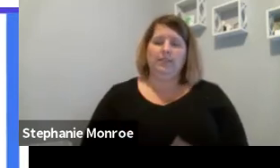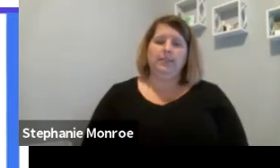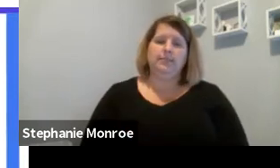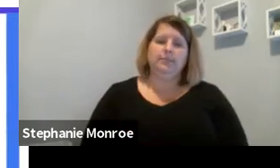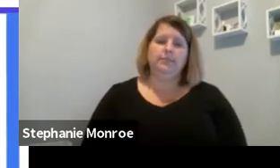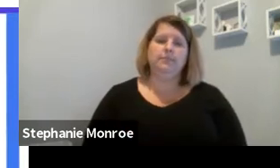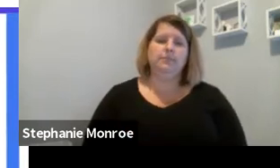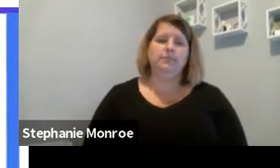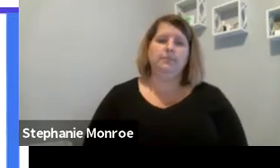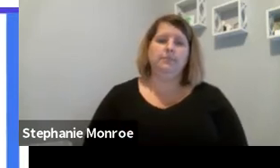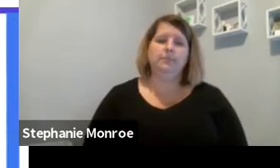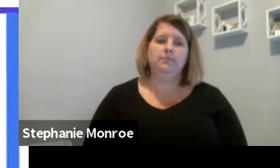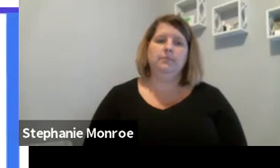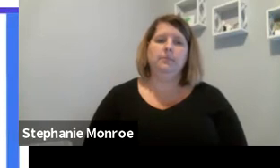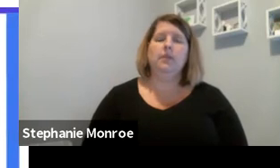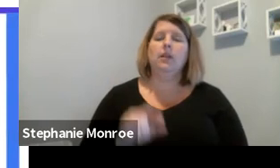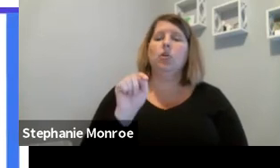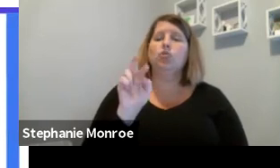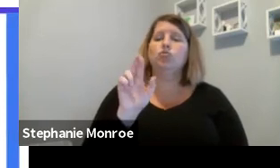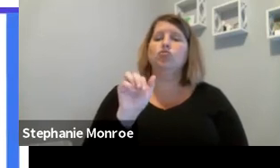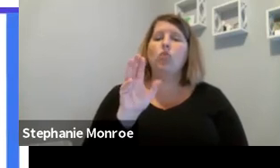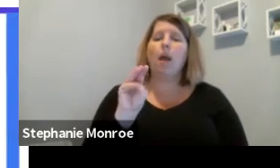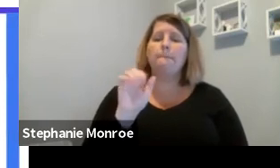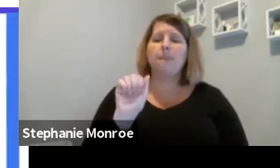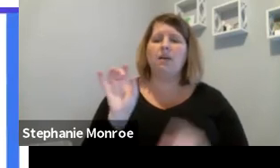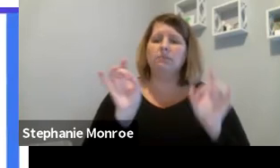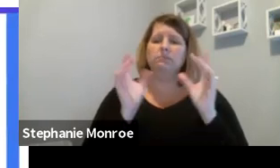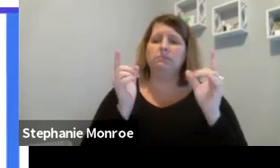Trauma-informed services, what is it?